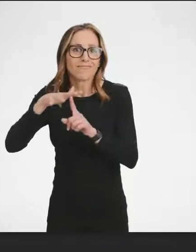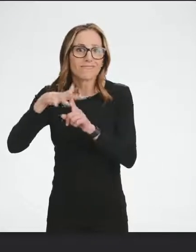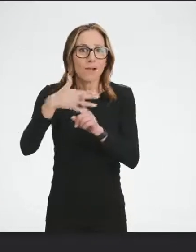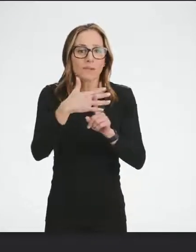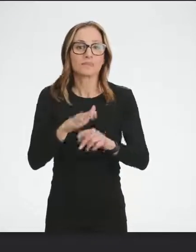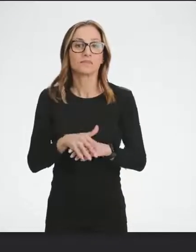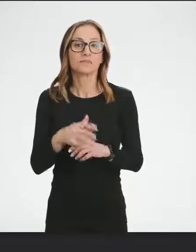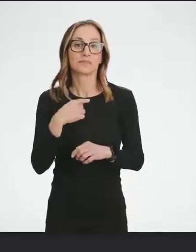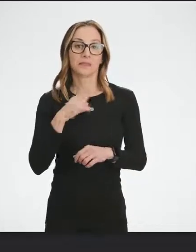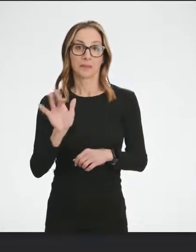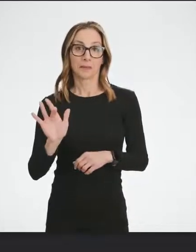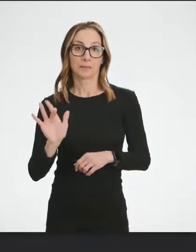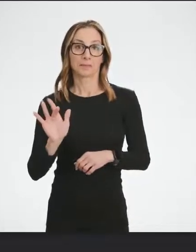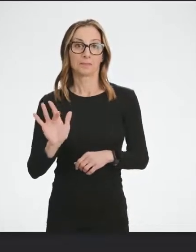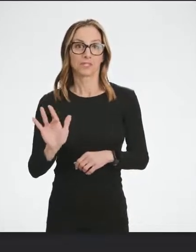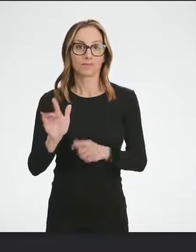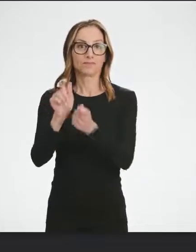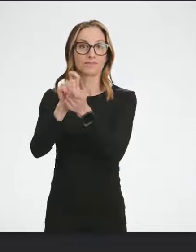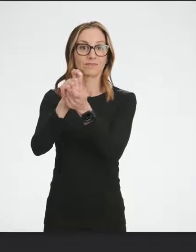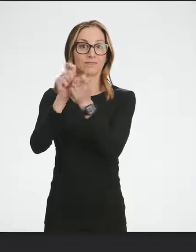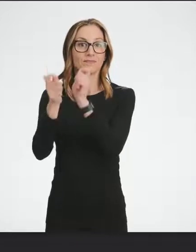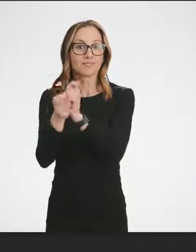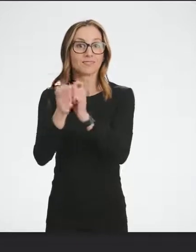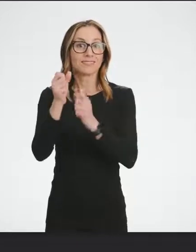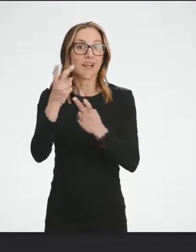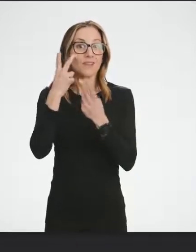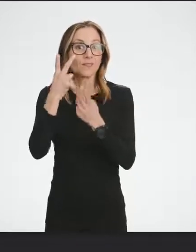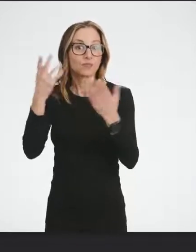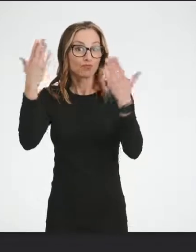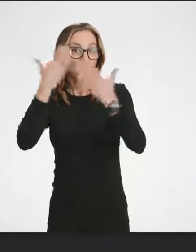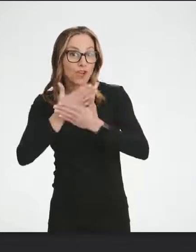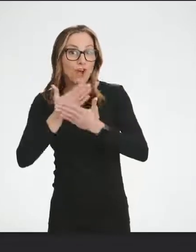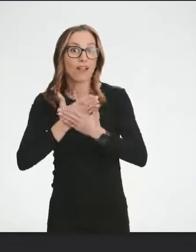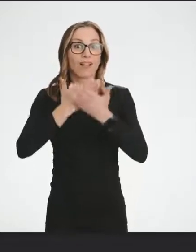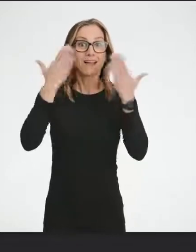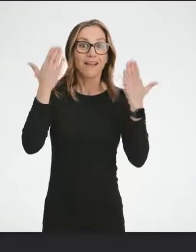By pressing this button in the canvas, I can see my view in Dark and Light mode.